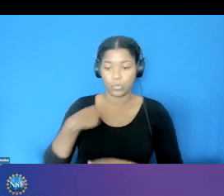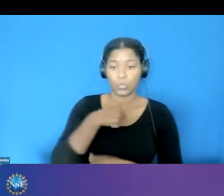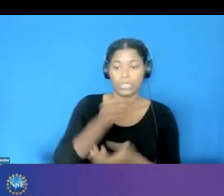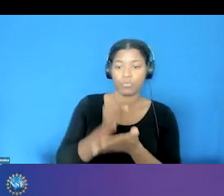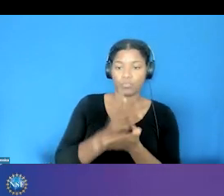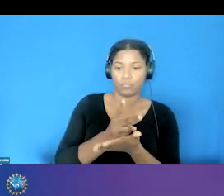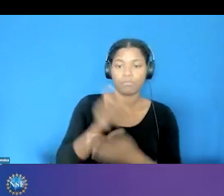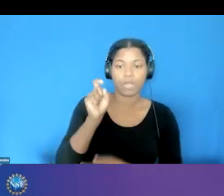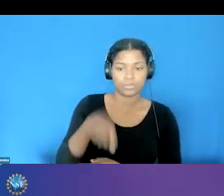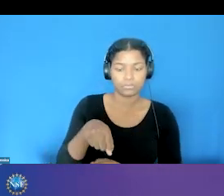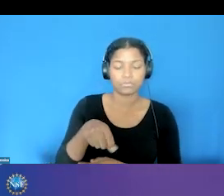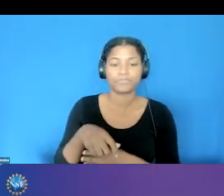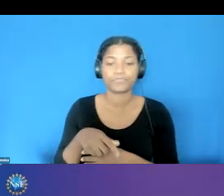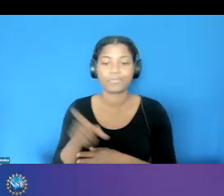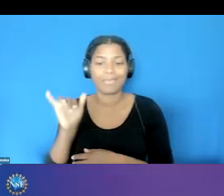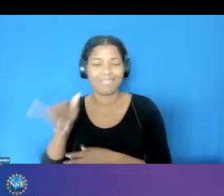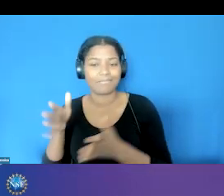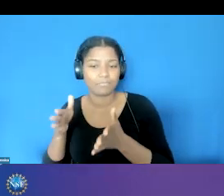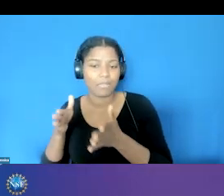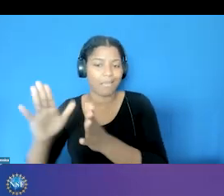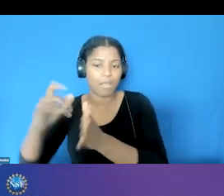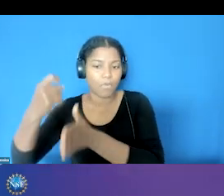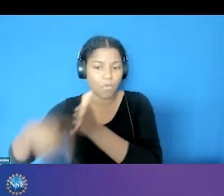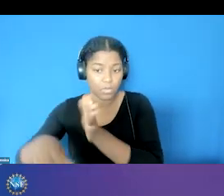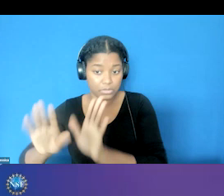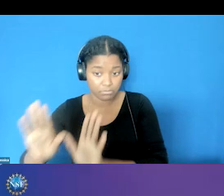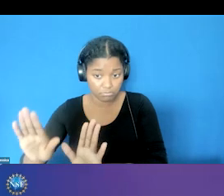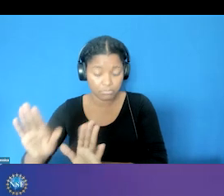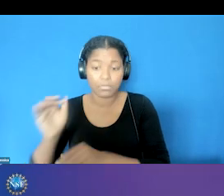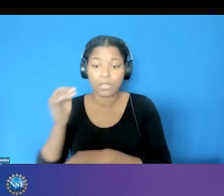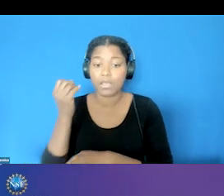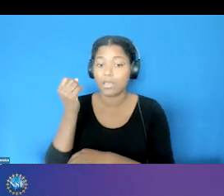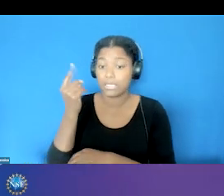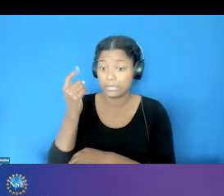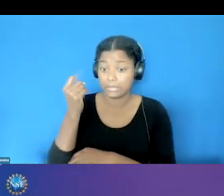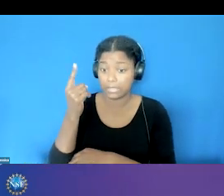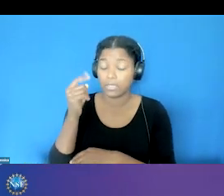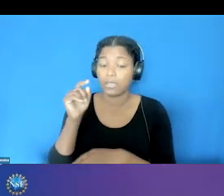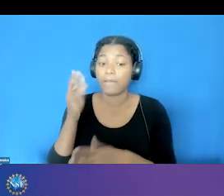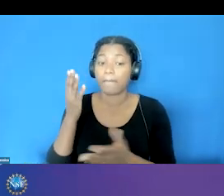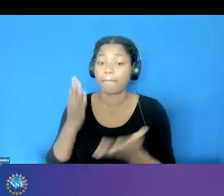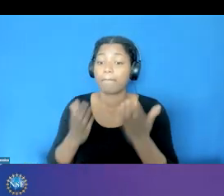Because these are generally unallowable costs. However, you may need -- you may find that you may need this to carry